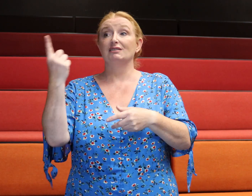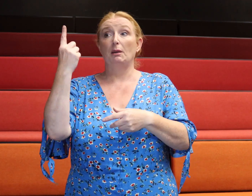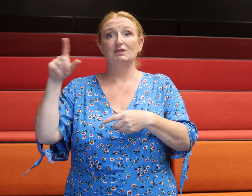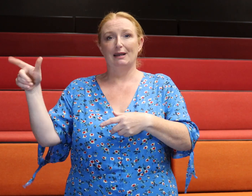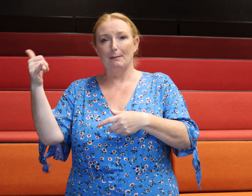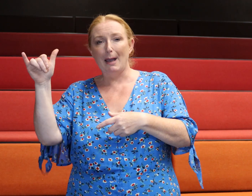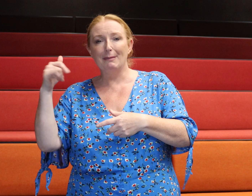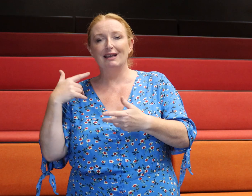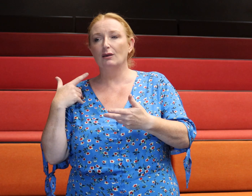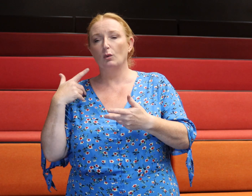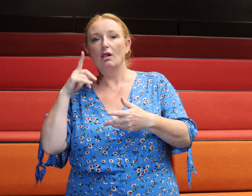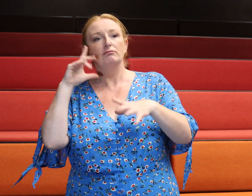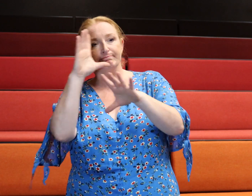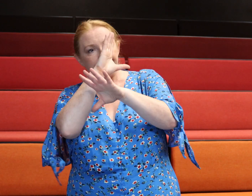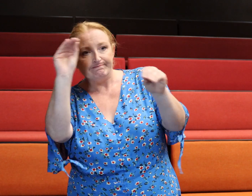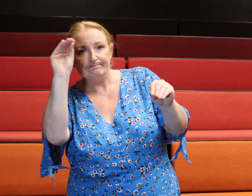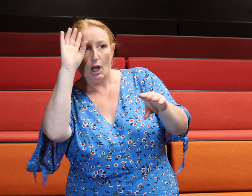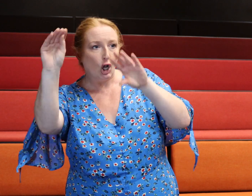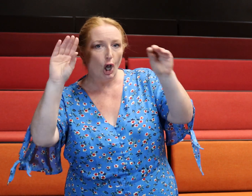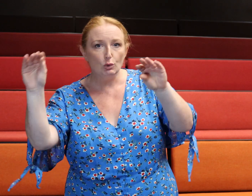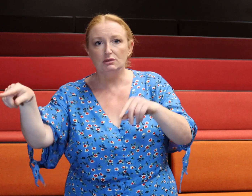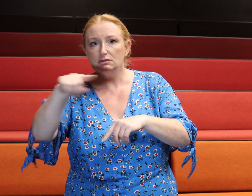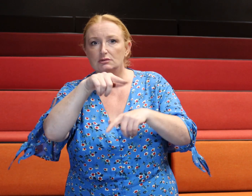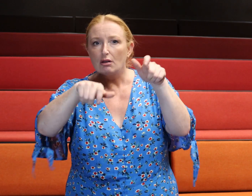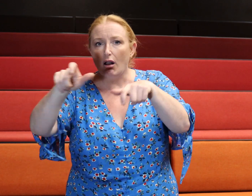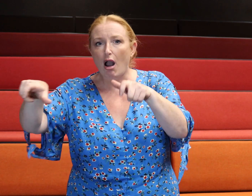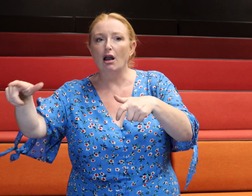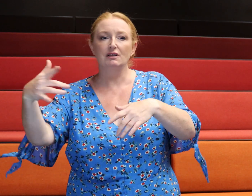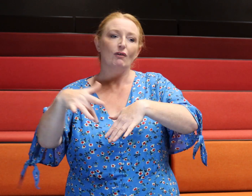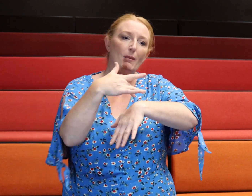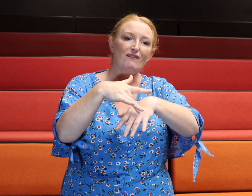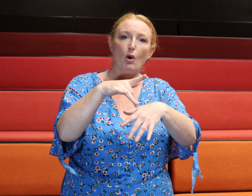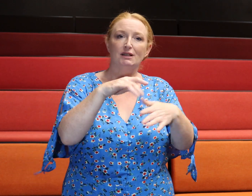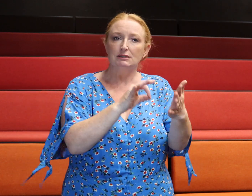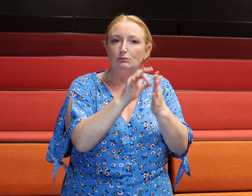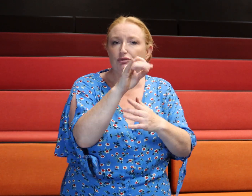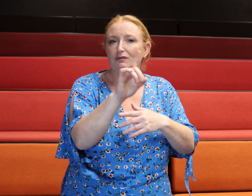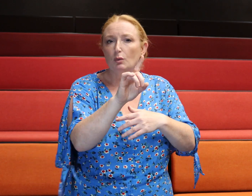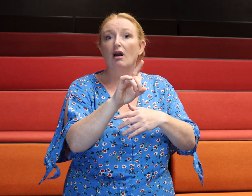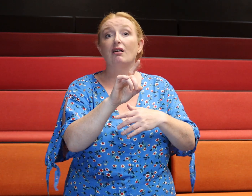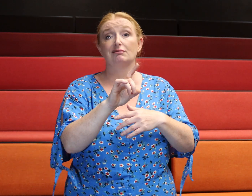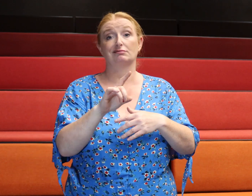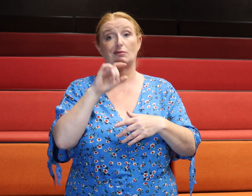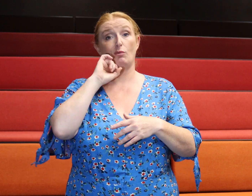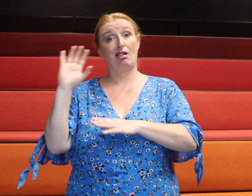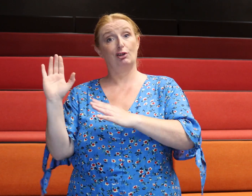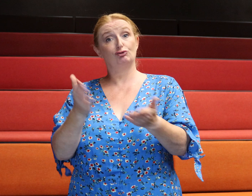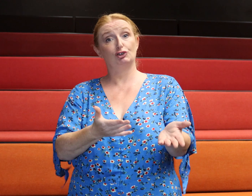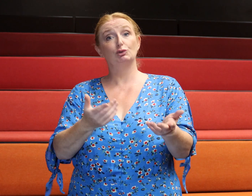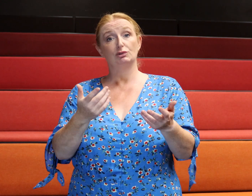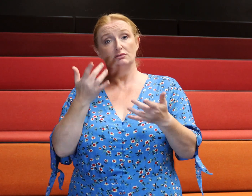might be giving some notes to the cast ready for the performance that evening, they'll introduce me. They'll introduce where I'm going to be standing